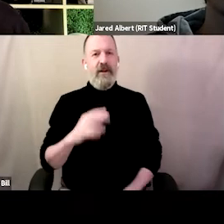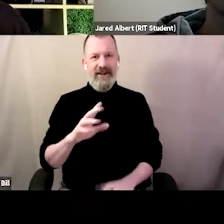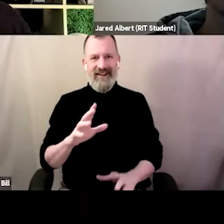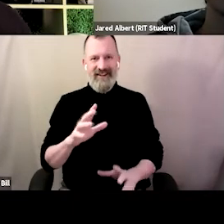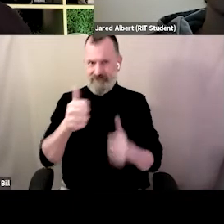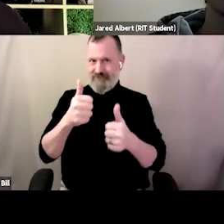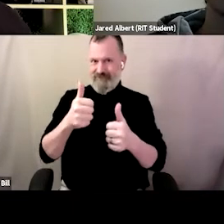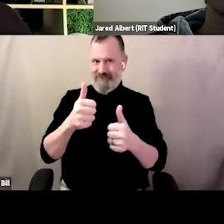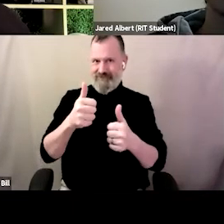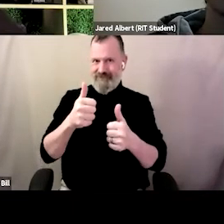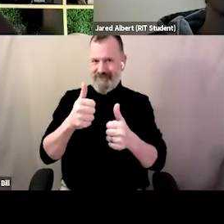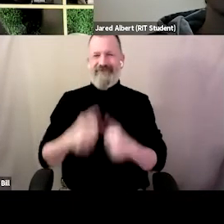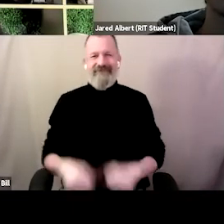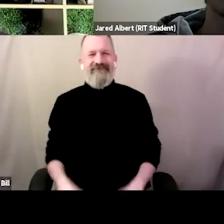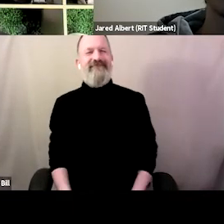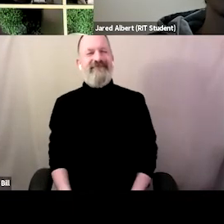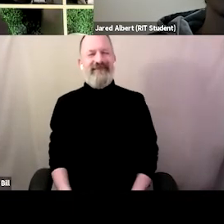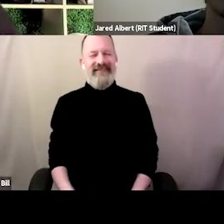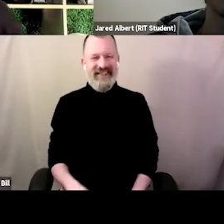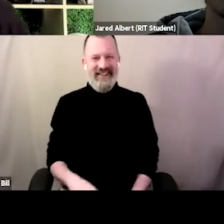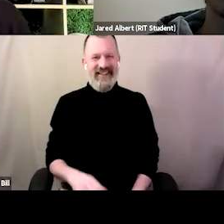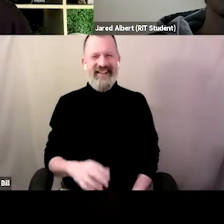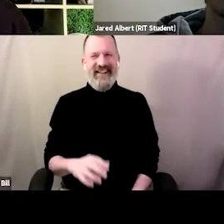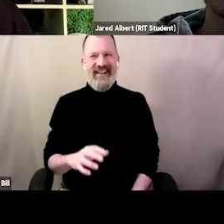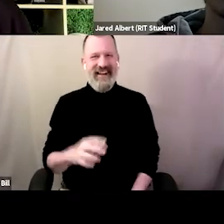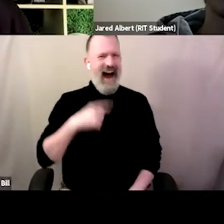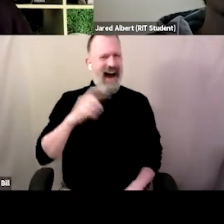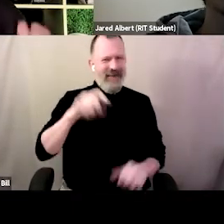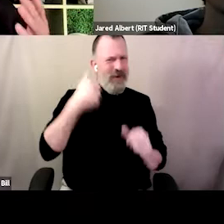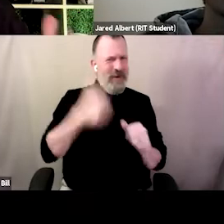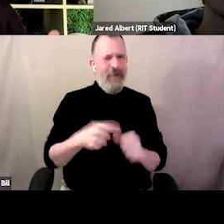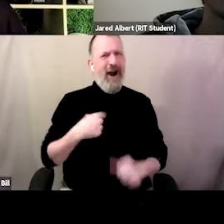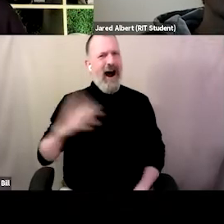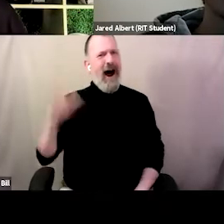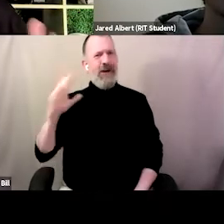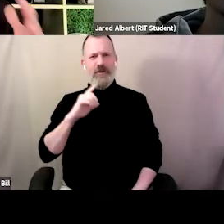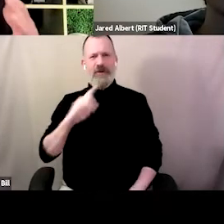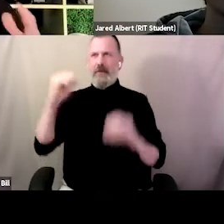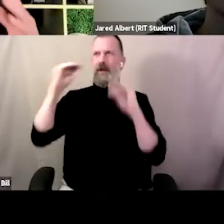CalebBarlow: Okay, so I gotta remember I used to be trained in this well have, you know,